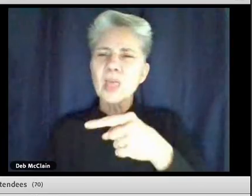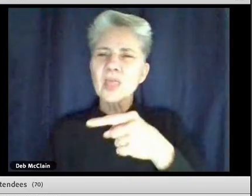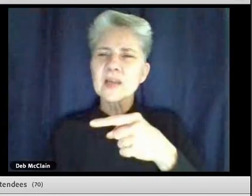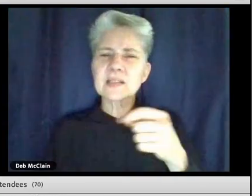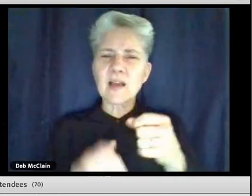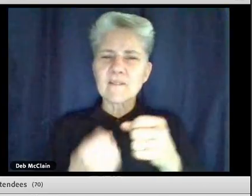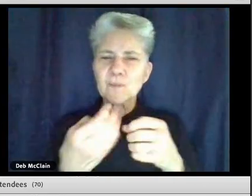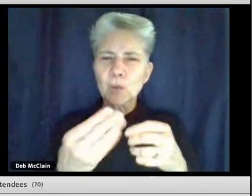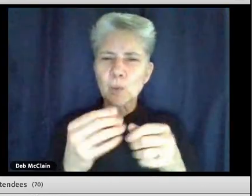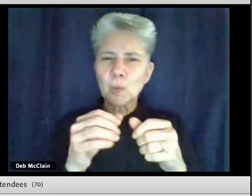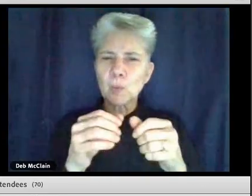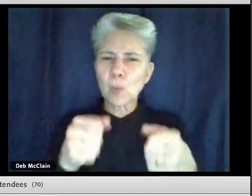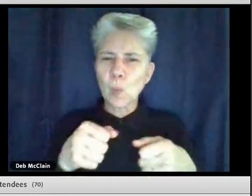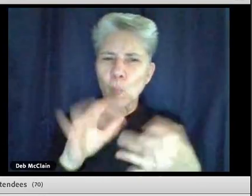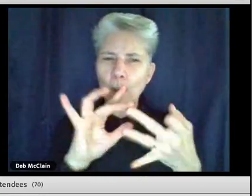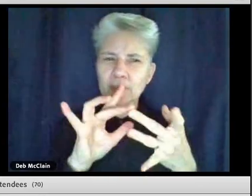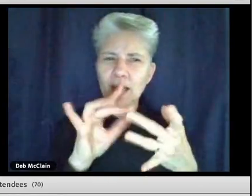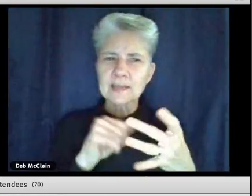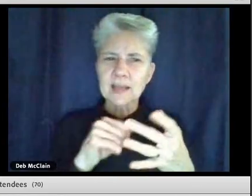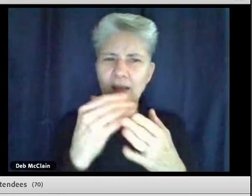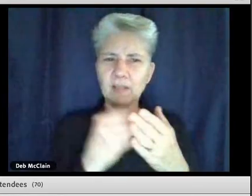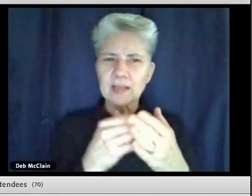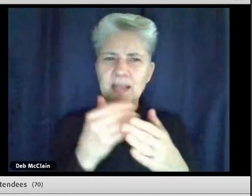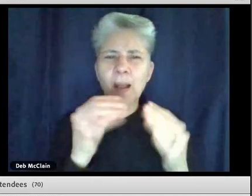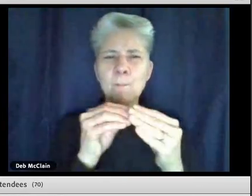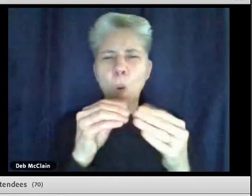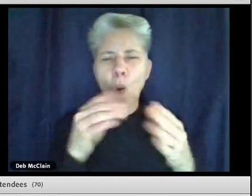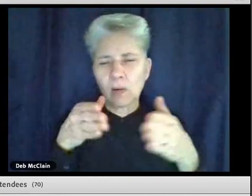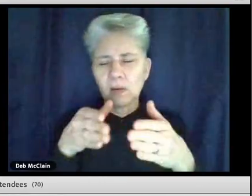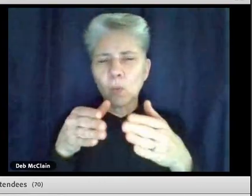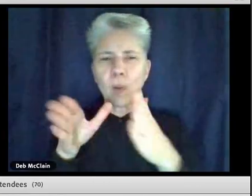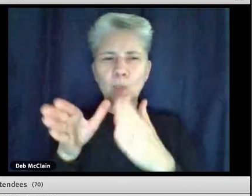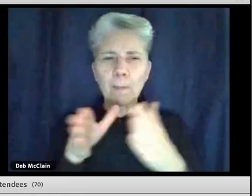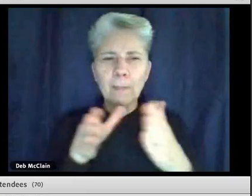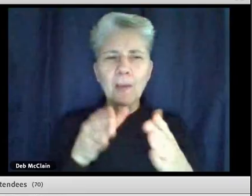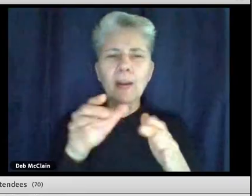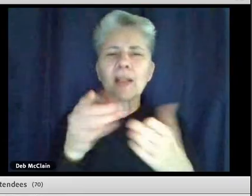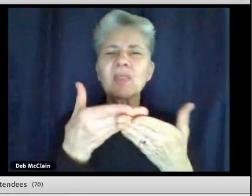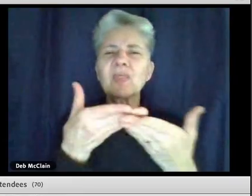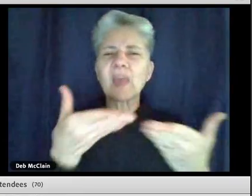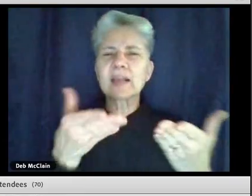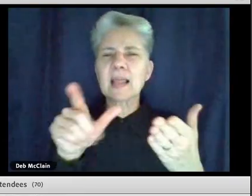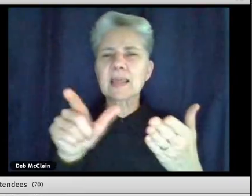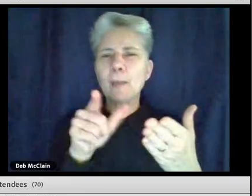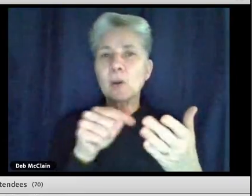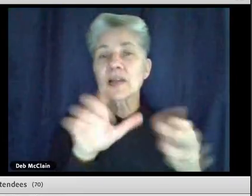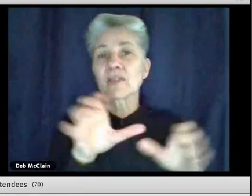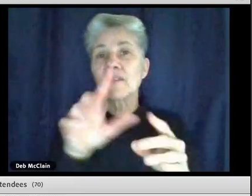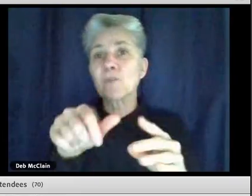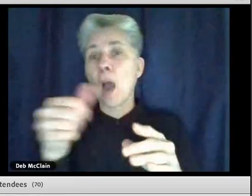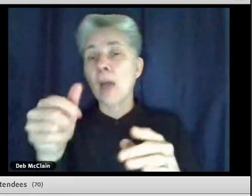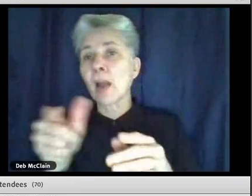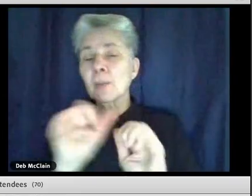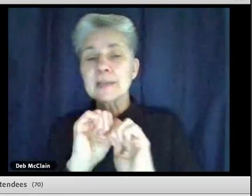This is a couple of sites that I've listed for you, and this is more under preparing. This is things that libraries have done for other libraries,